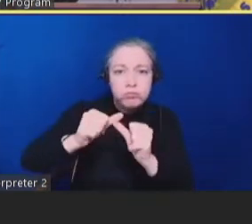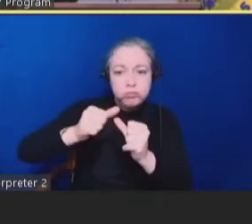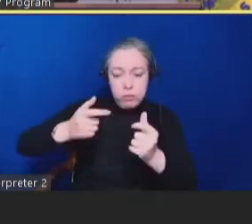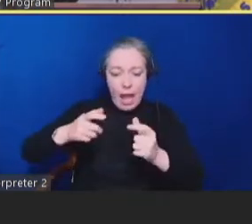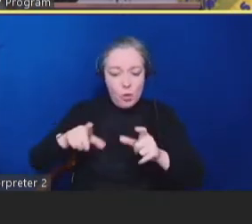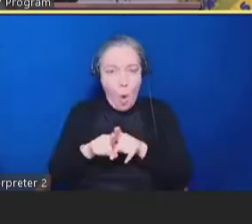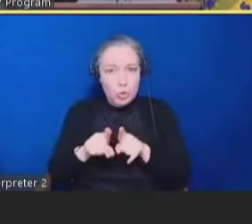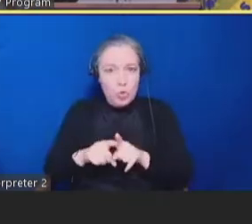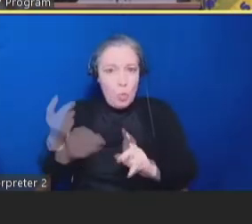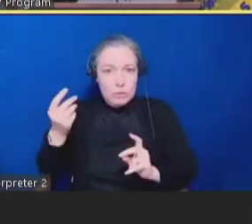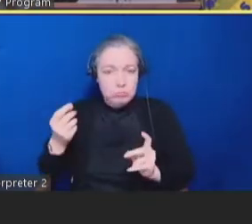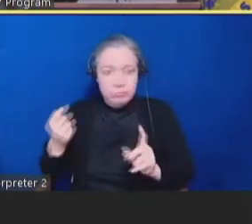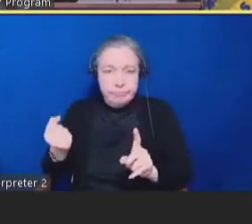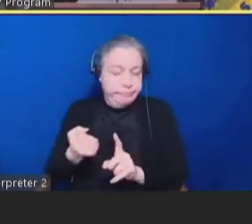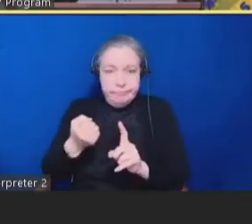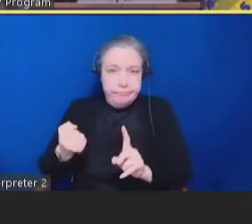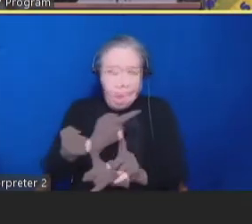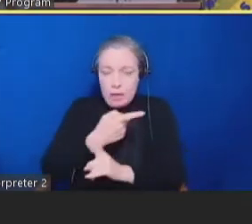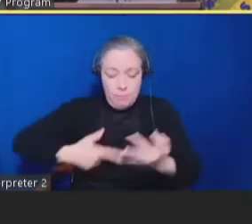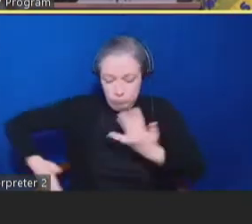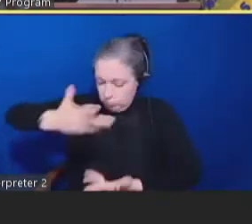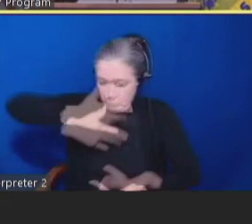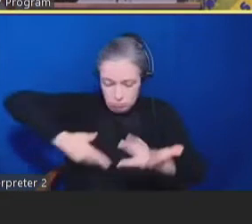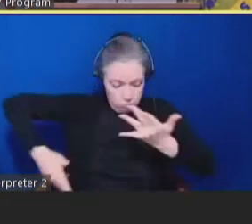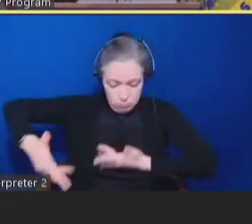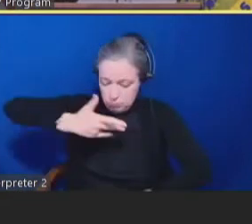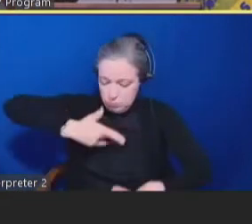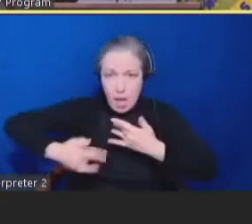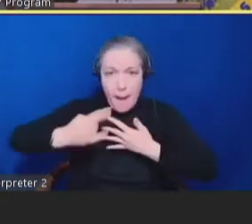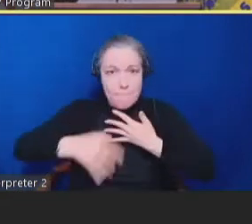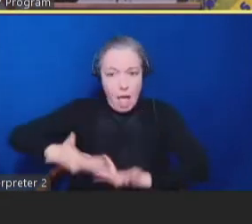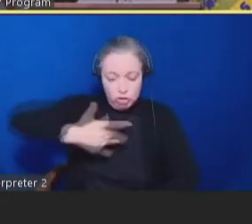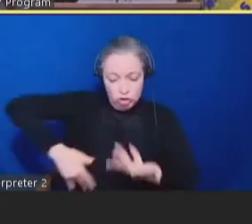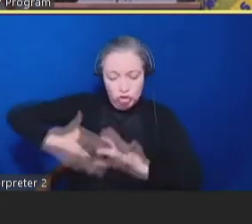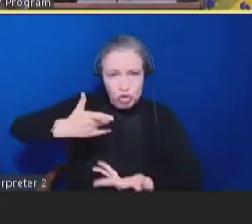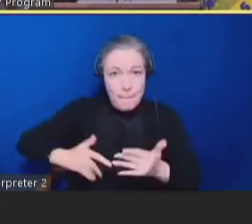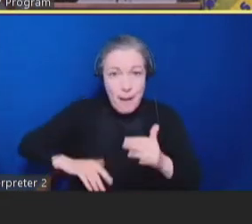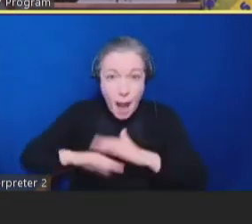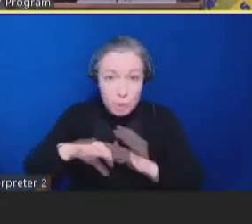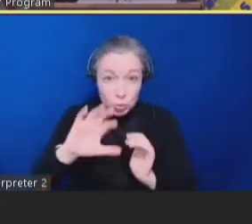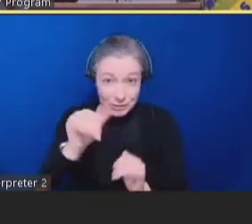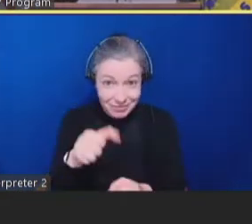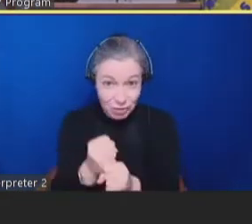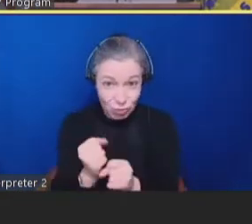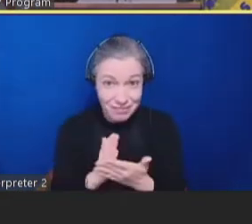in their bloodstream up to a decade later, suggesting perhaps this was an autovaccination.